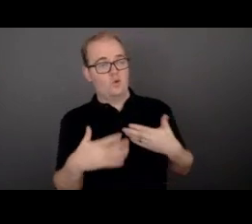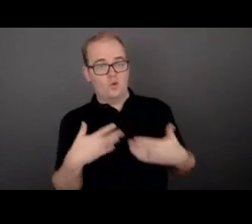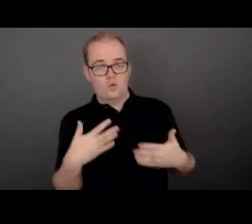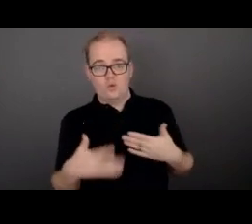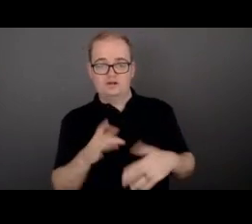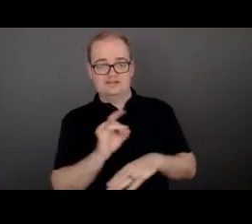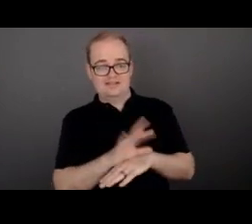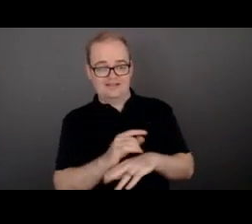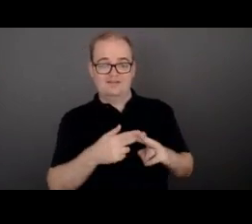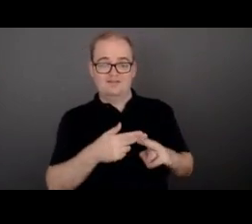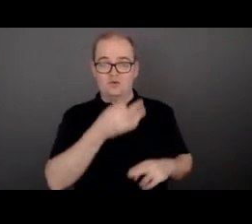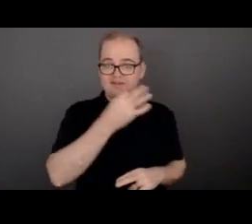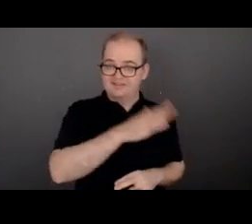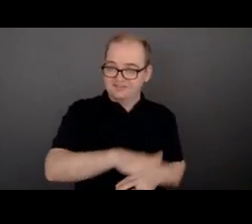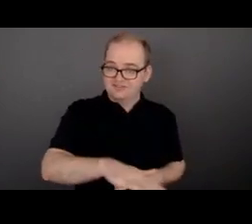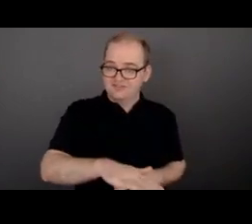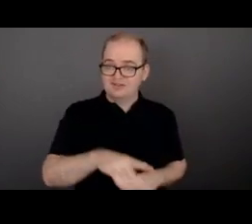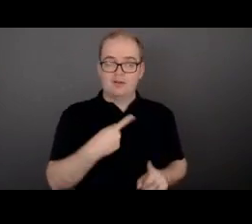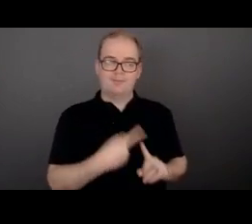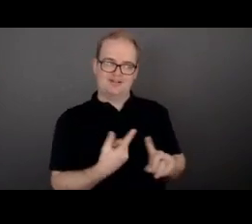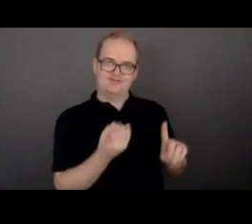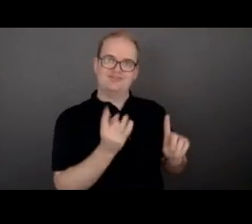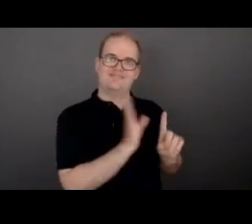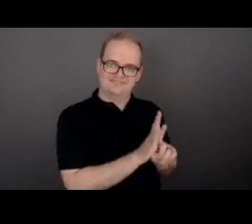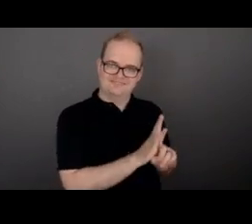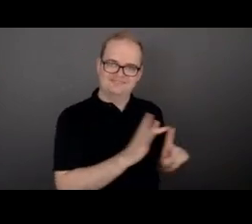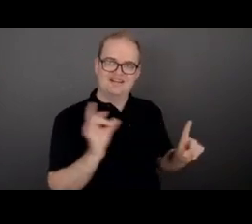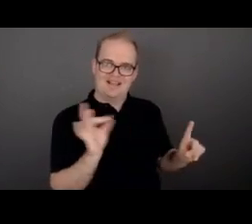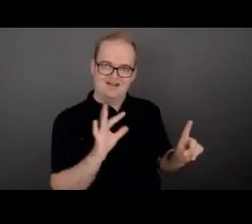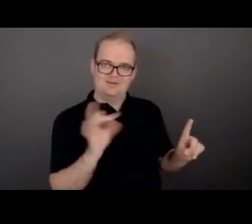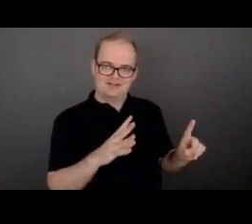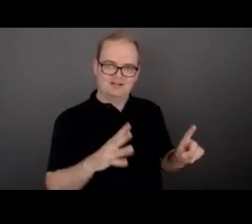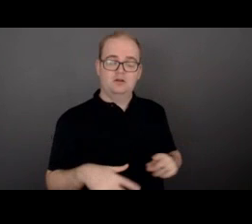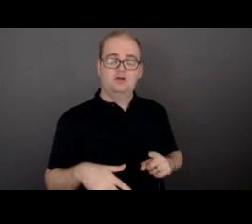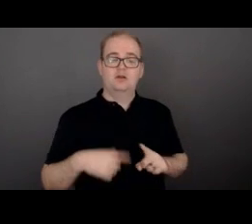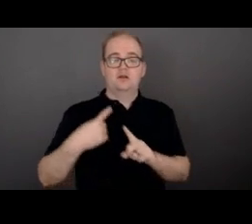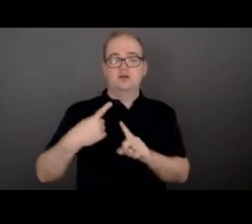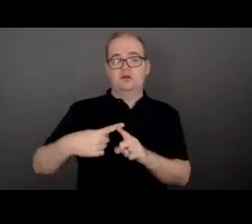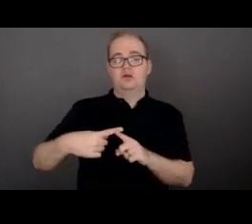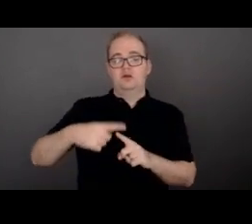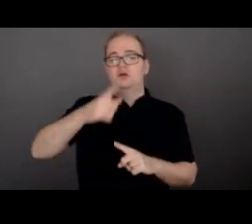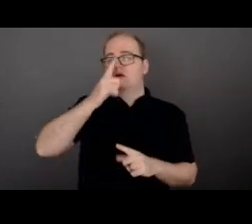herself would be important, as well as she could apply to vary the DVO to name the children